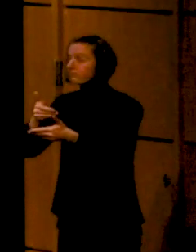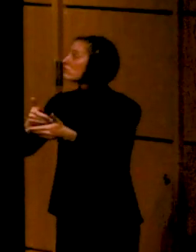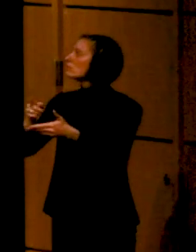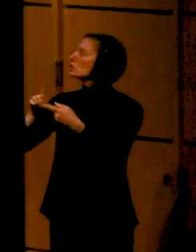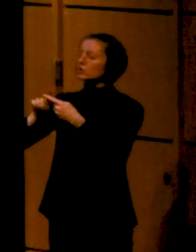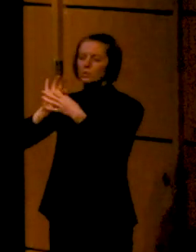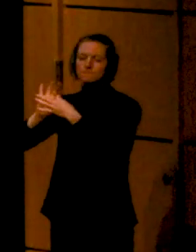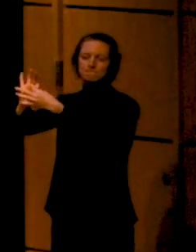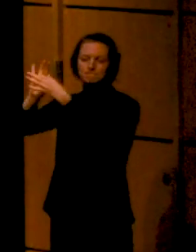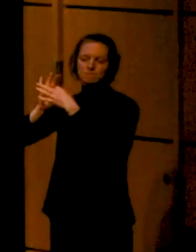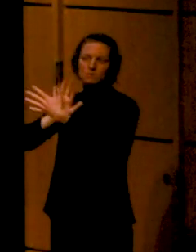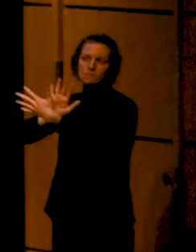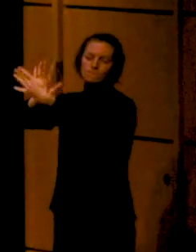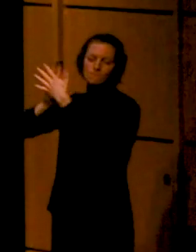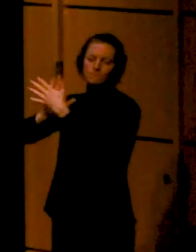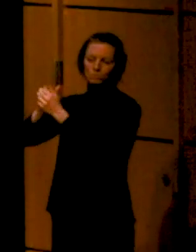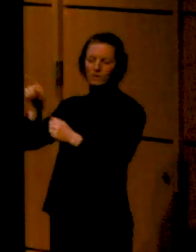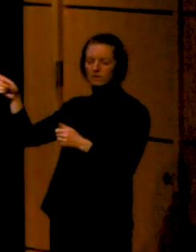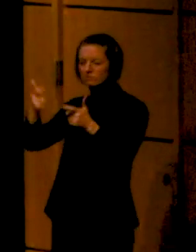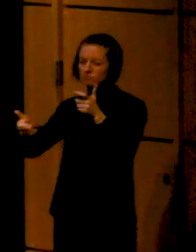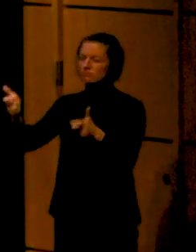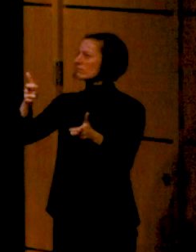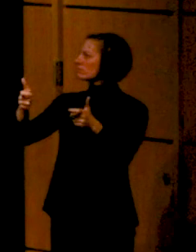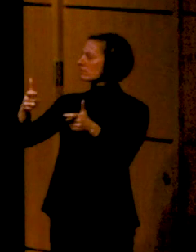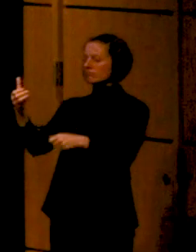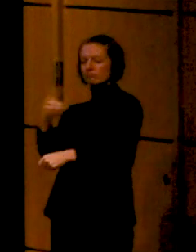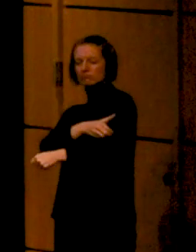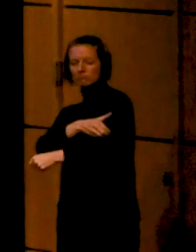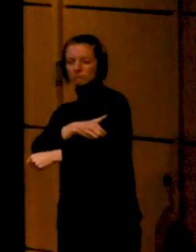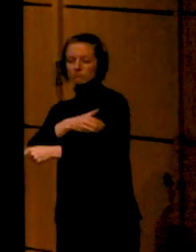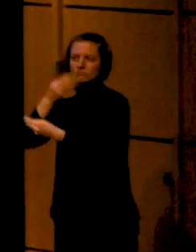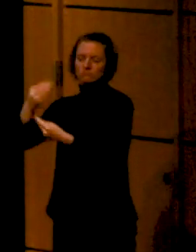There many, many stories, depending on the tribe and I was told by Representative of